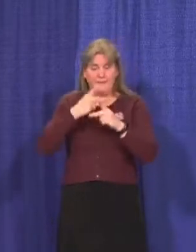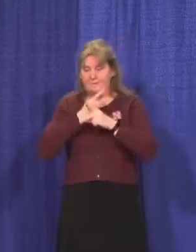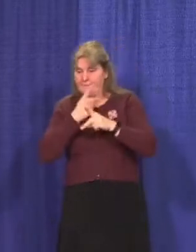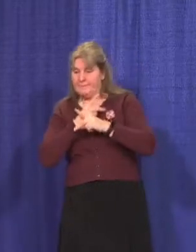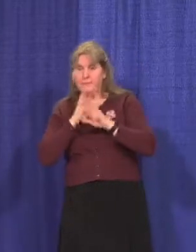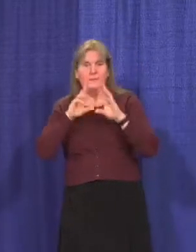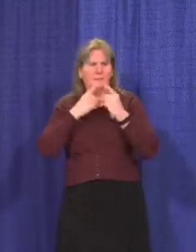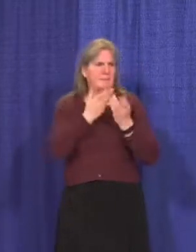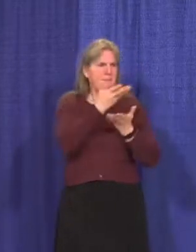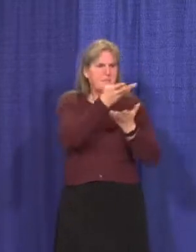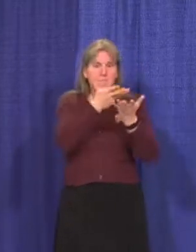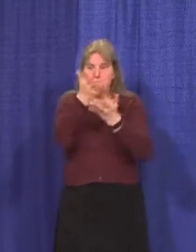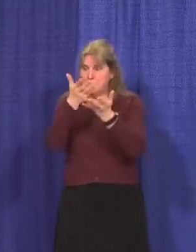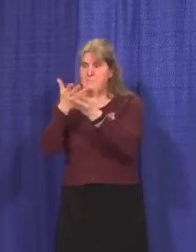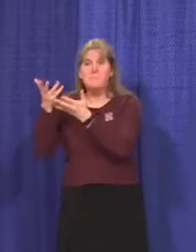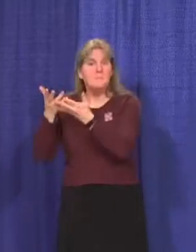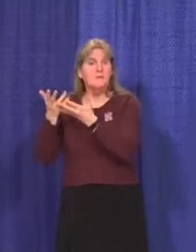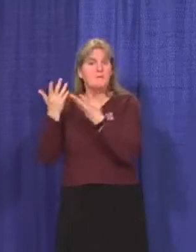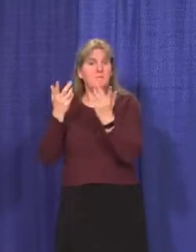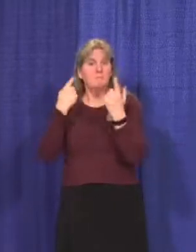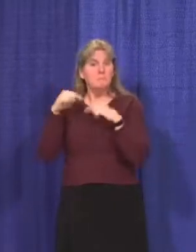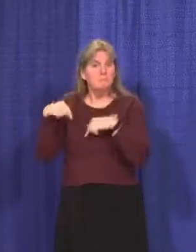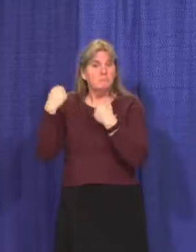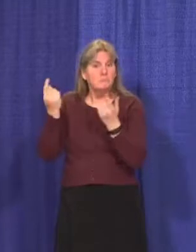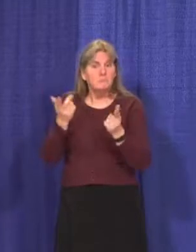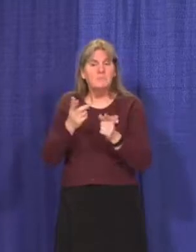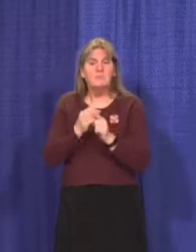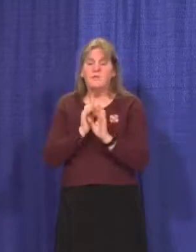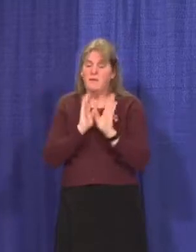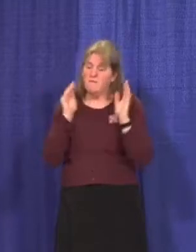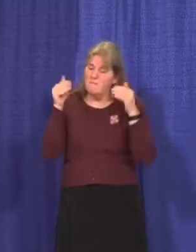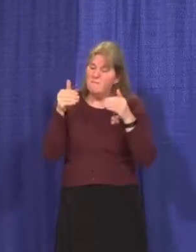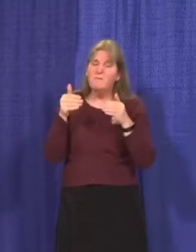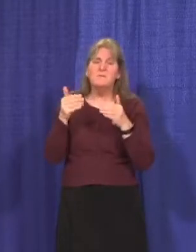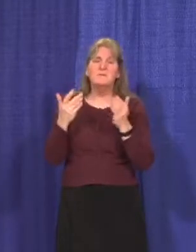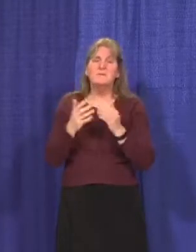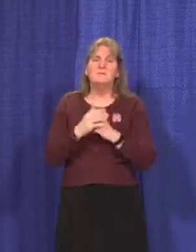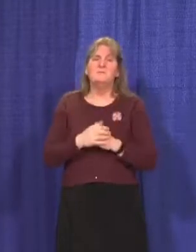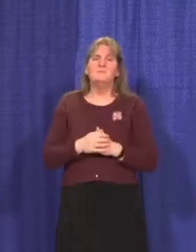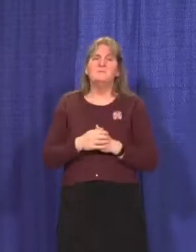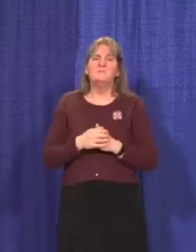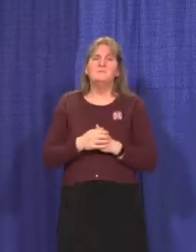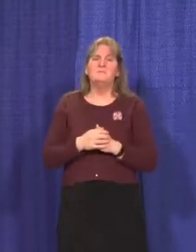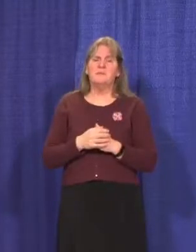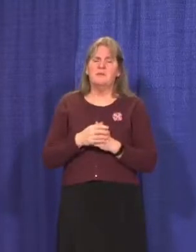And we focused heavily on relief for Yukoners and COVID and